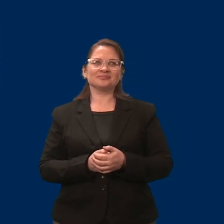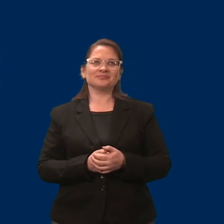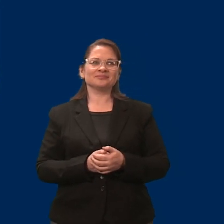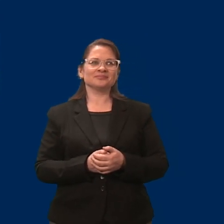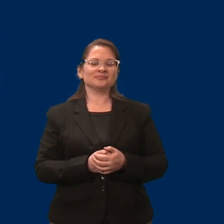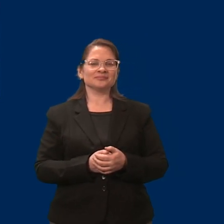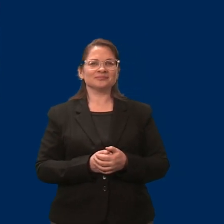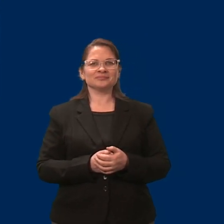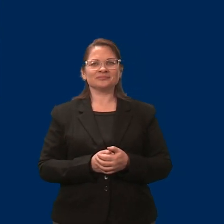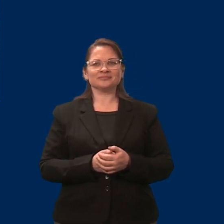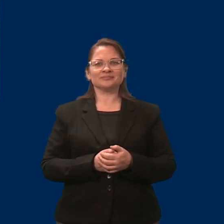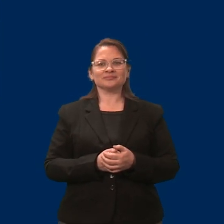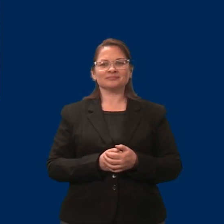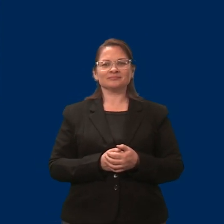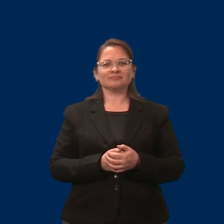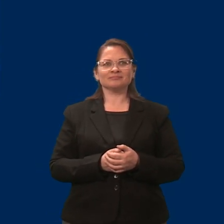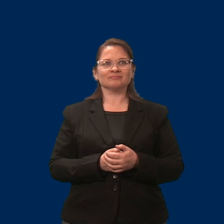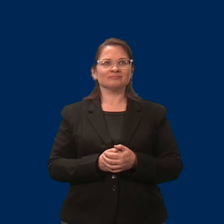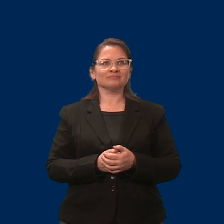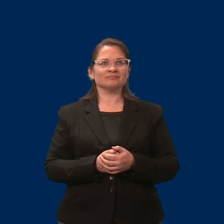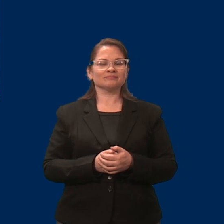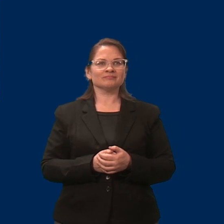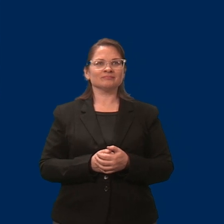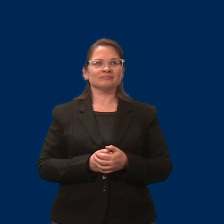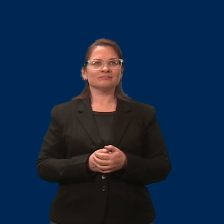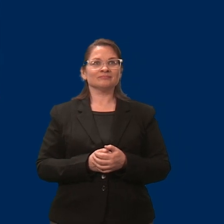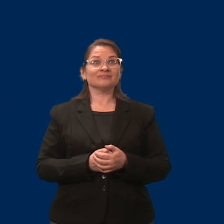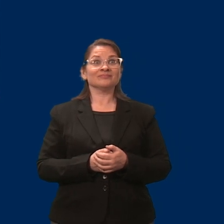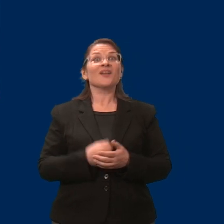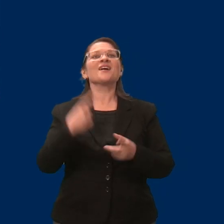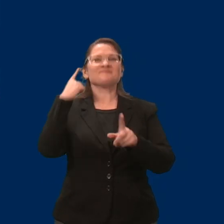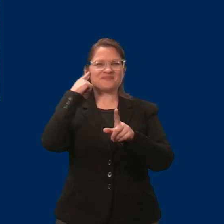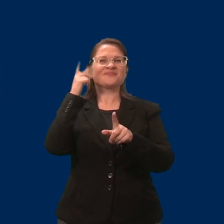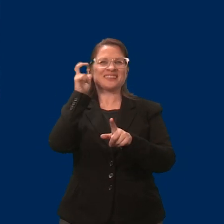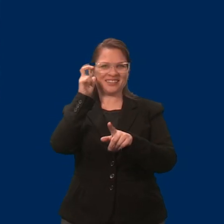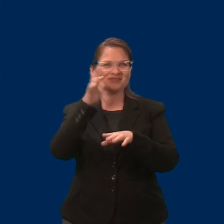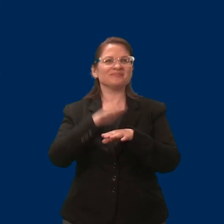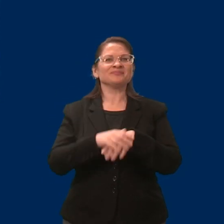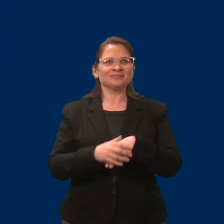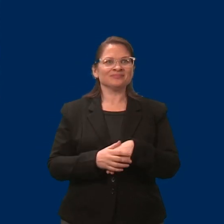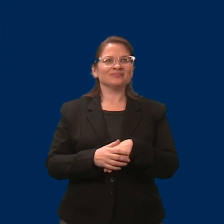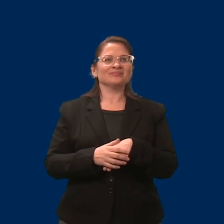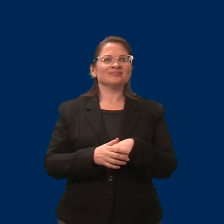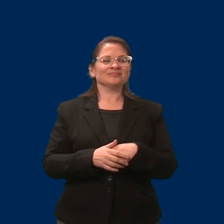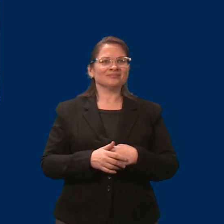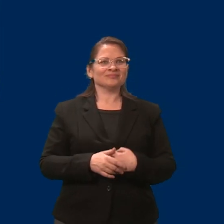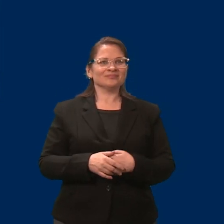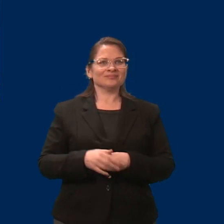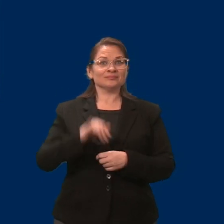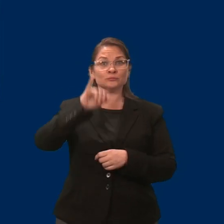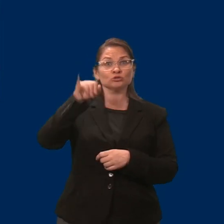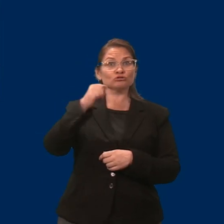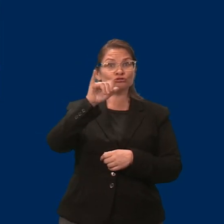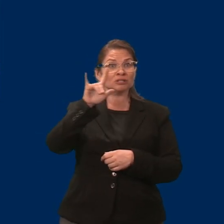(Rob) All right. Thanks for your response. Jillian, do you have any questions, or--